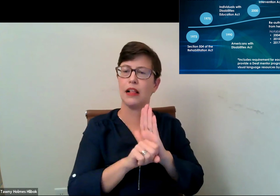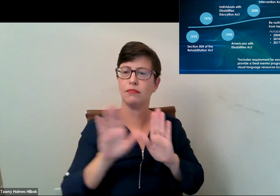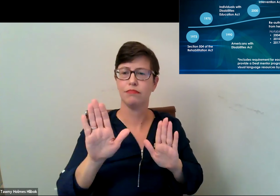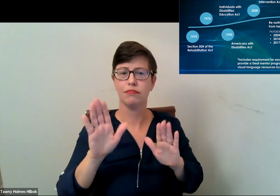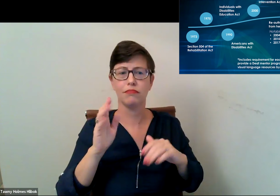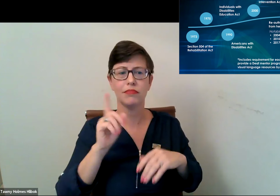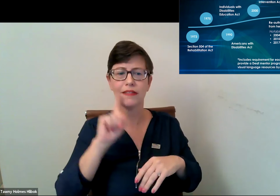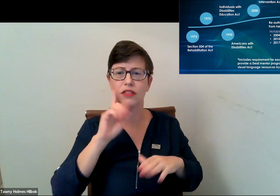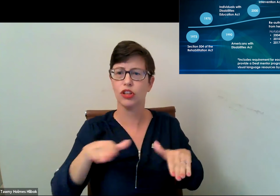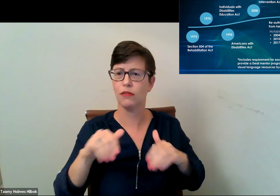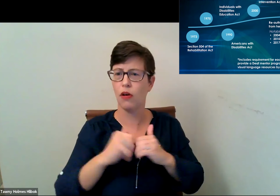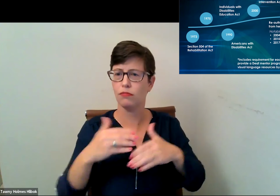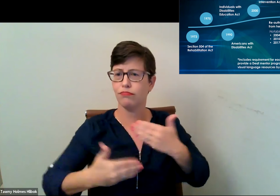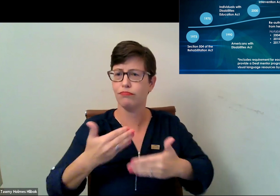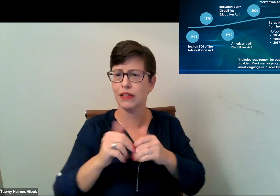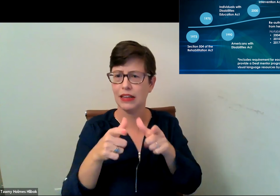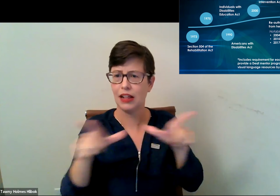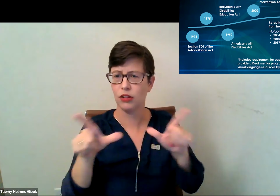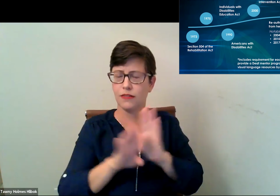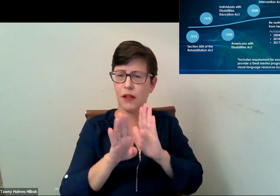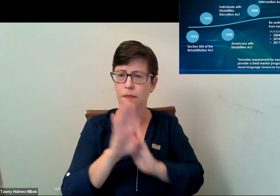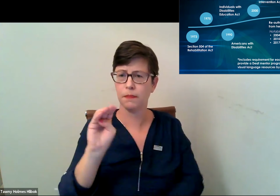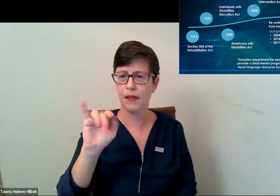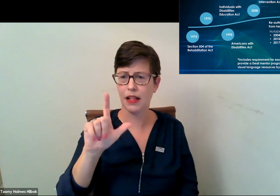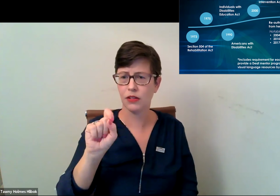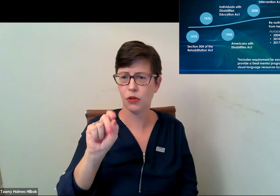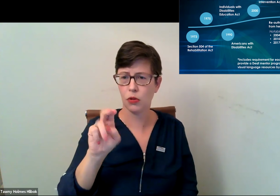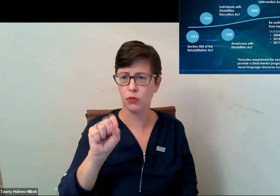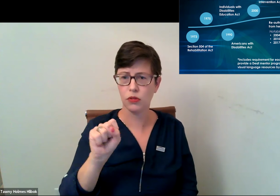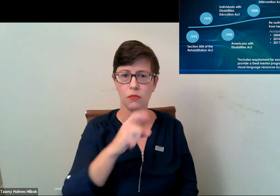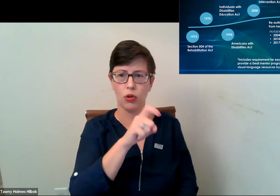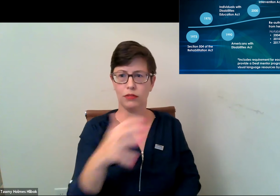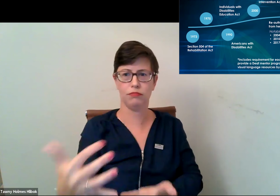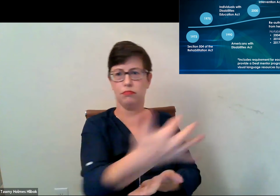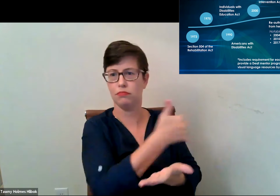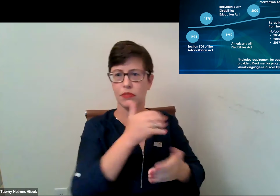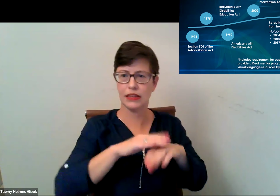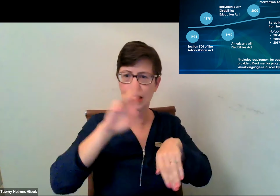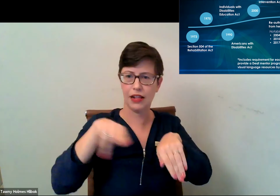they're required to conduct research on a state level basis for deaf children and their language progressing, to make sure that they're hitting.